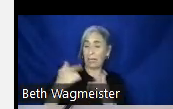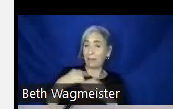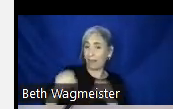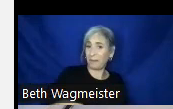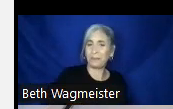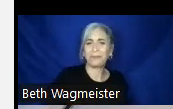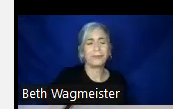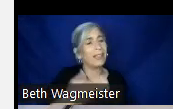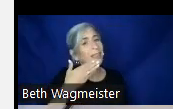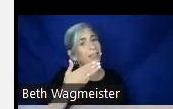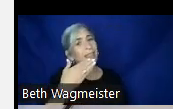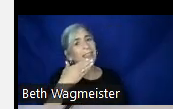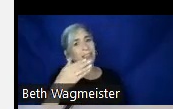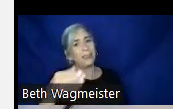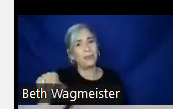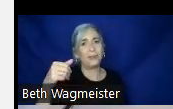That was a lot of information